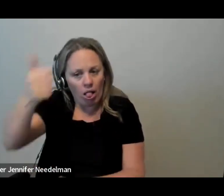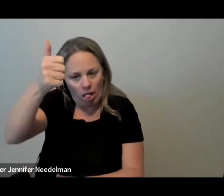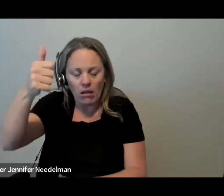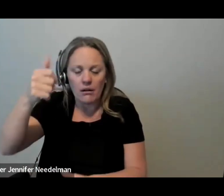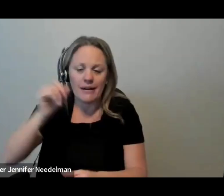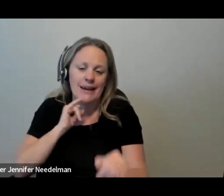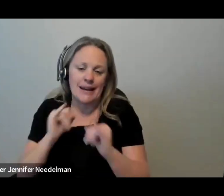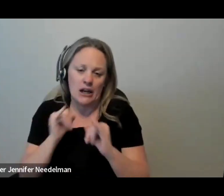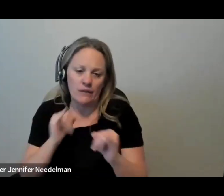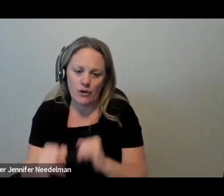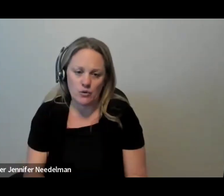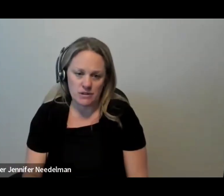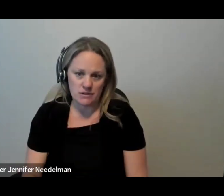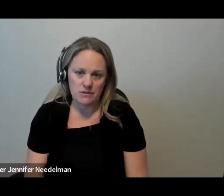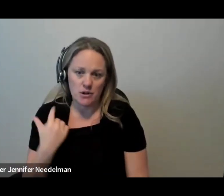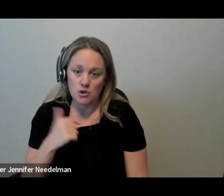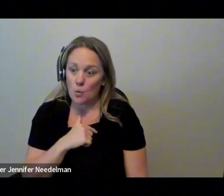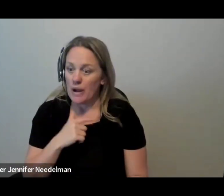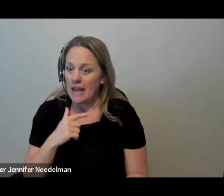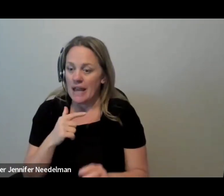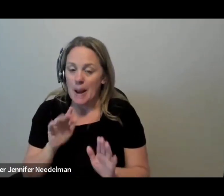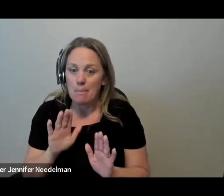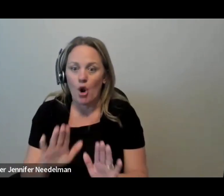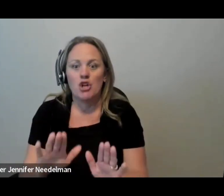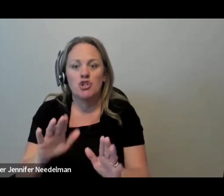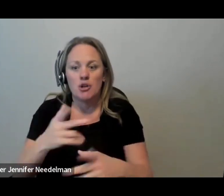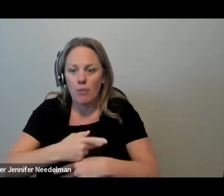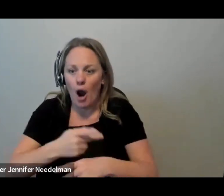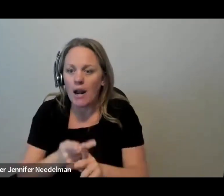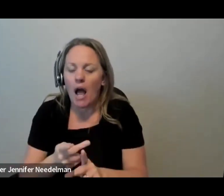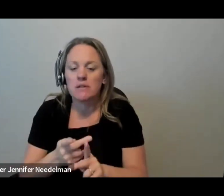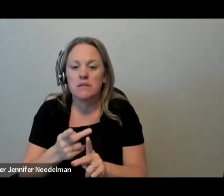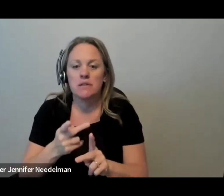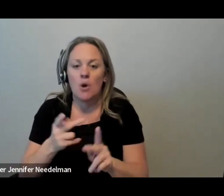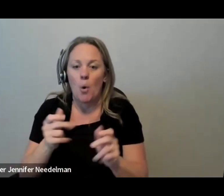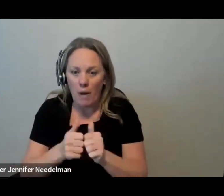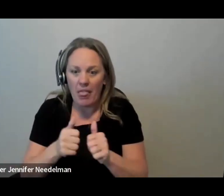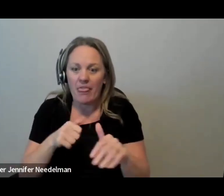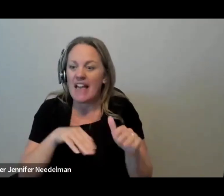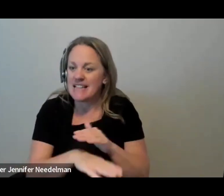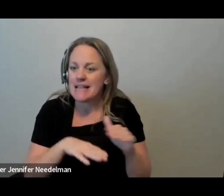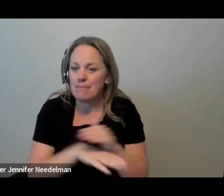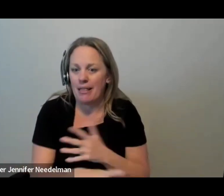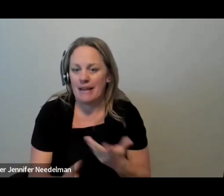So every product leader, every engineering manager is hearing about accessibility, right? Your executive,